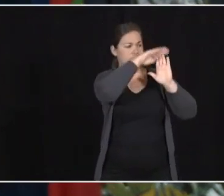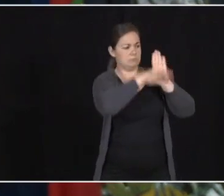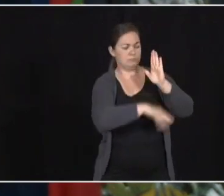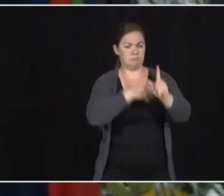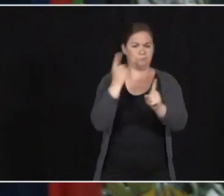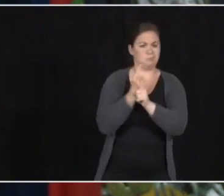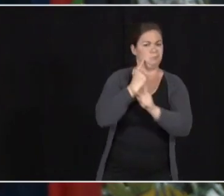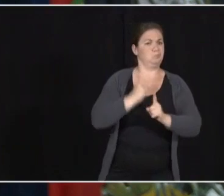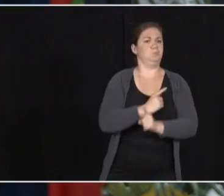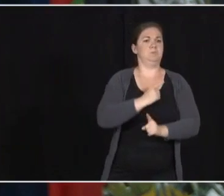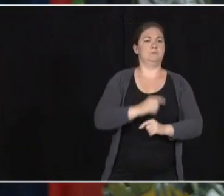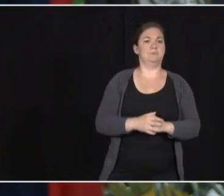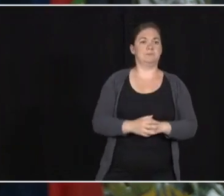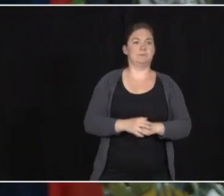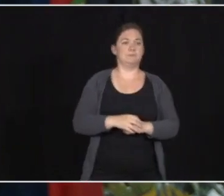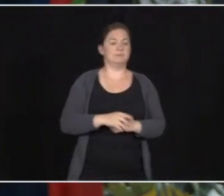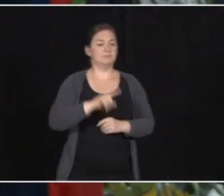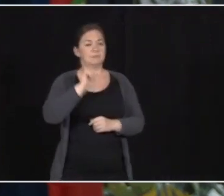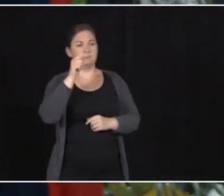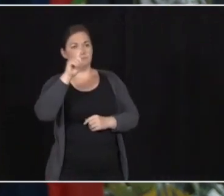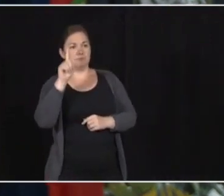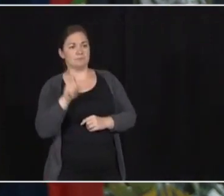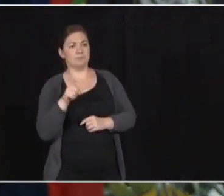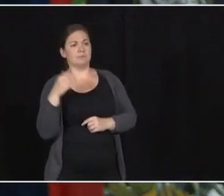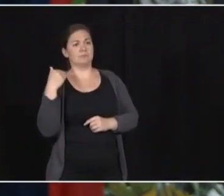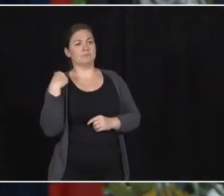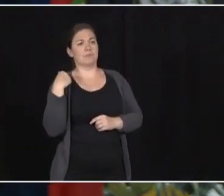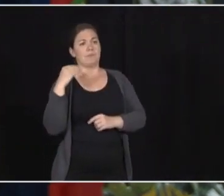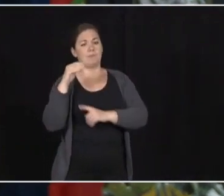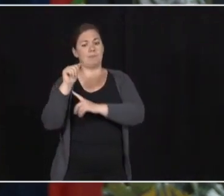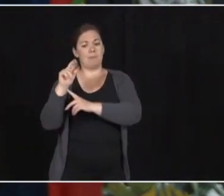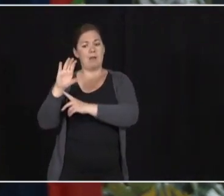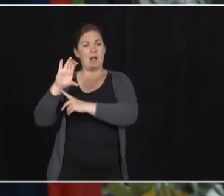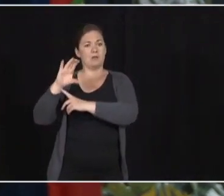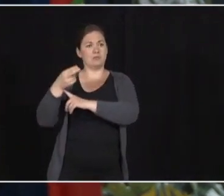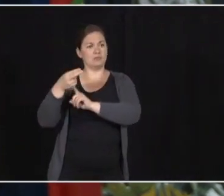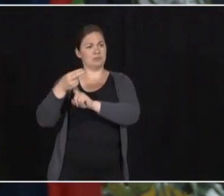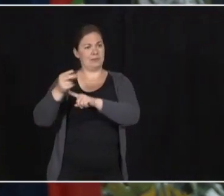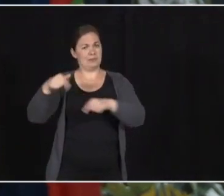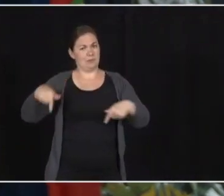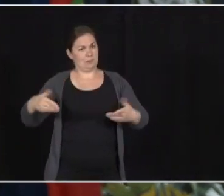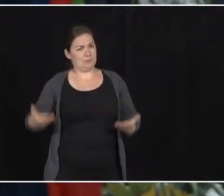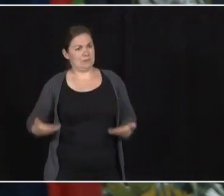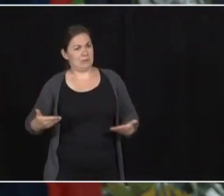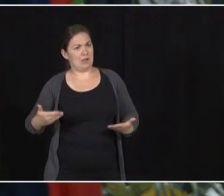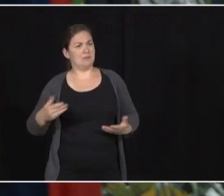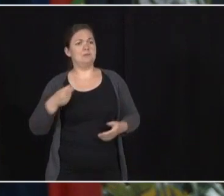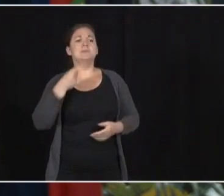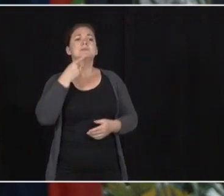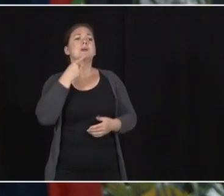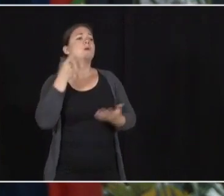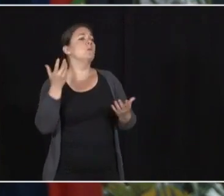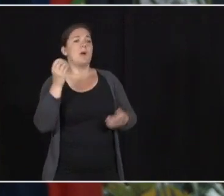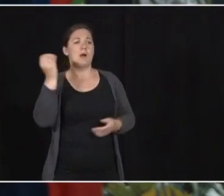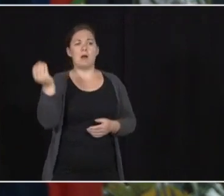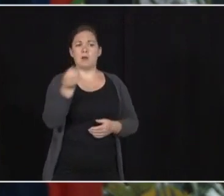And on another subject, premier, this came up a little bit in March, but the government announced today the preliminary Ontario York transit deal.